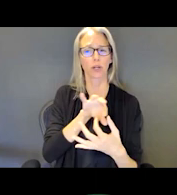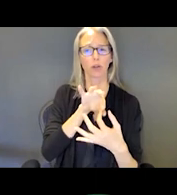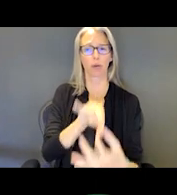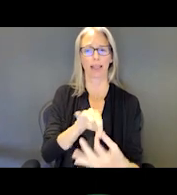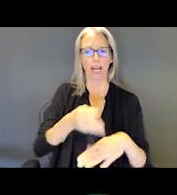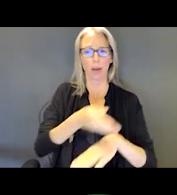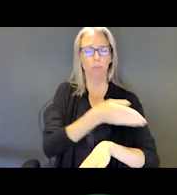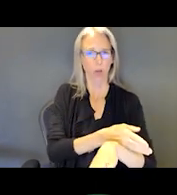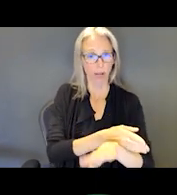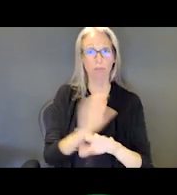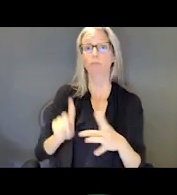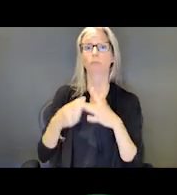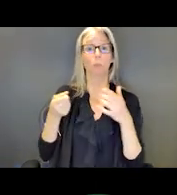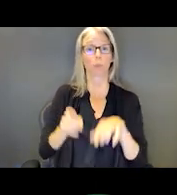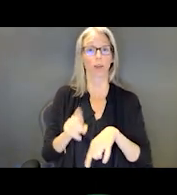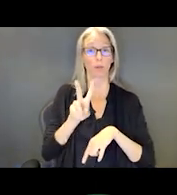design standards.